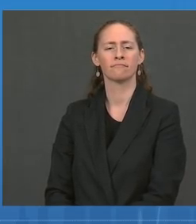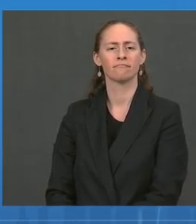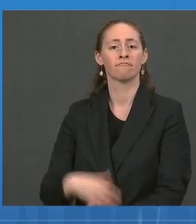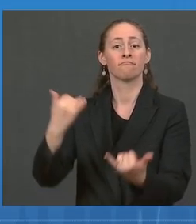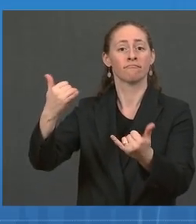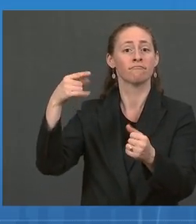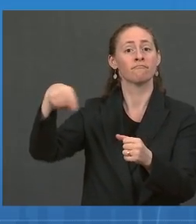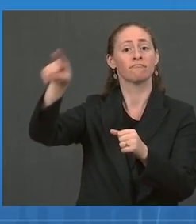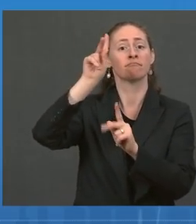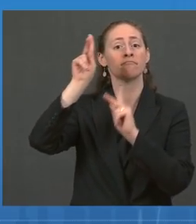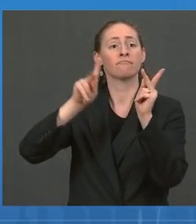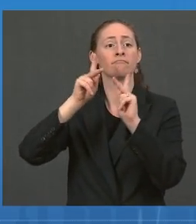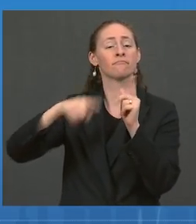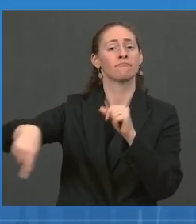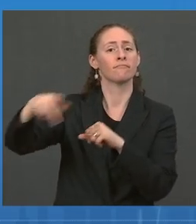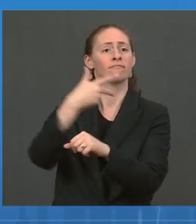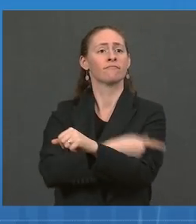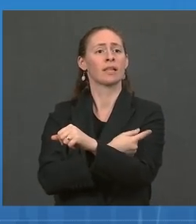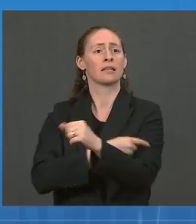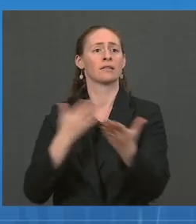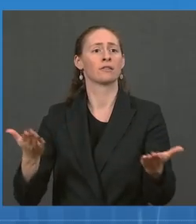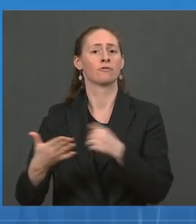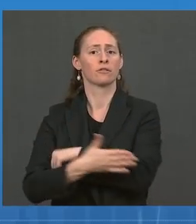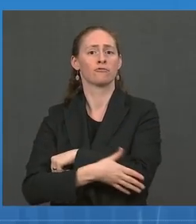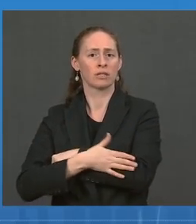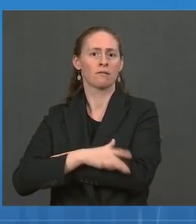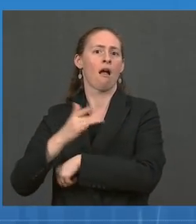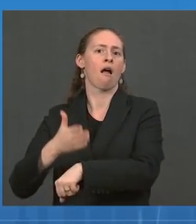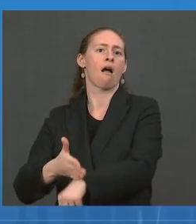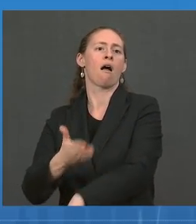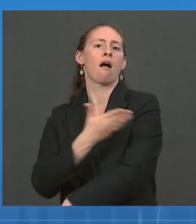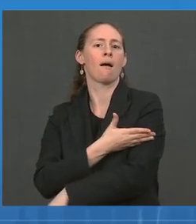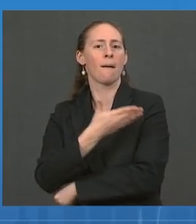Much Accomplished, [But Also] Much to Do."